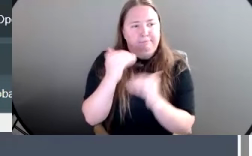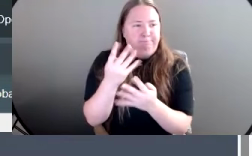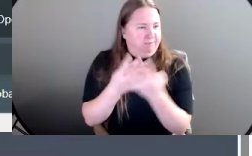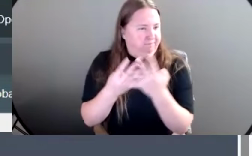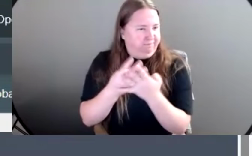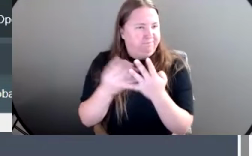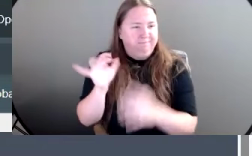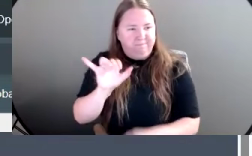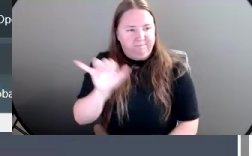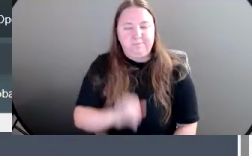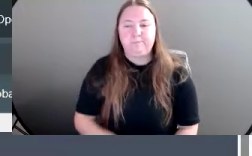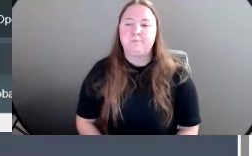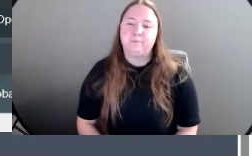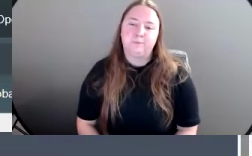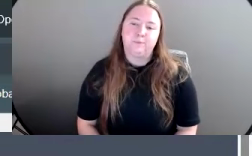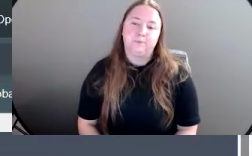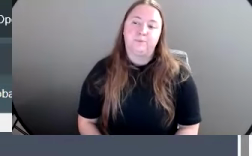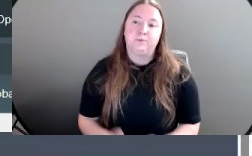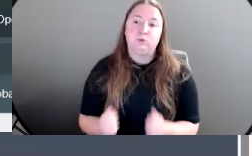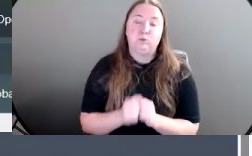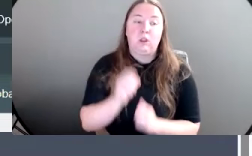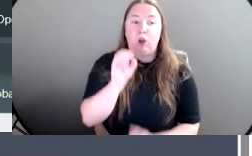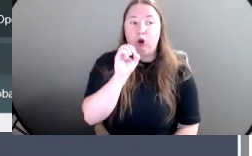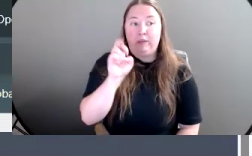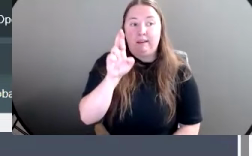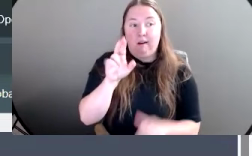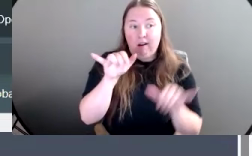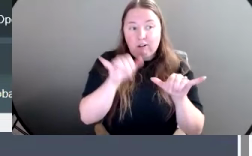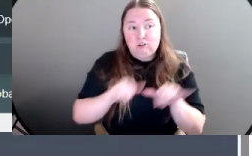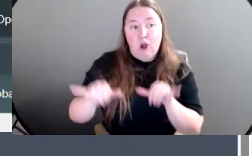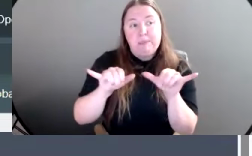So, with OER Commons, it's one of those that pulls in,